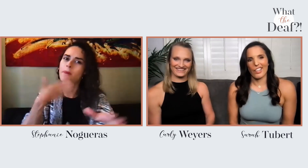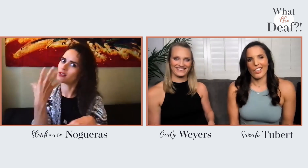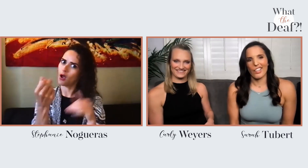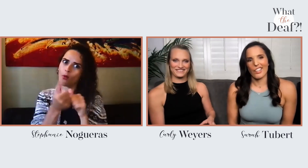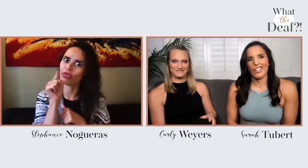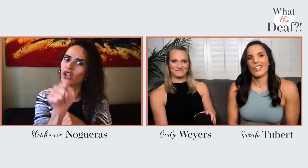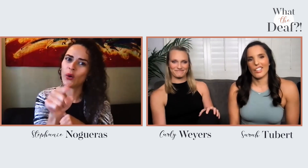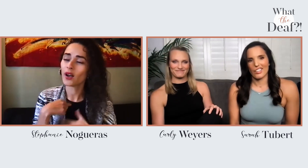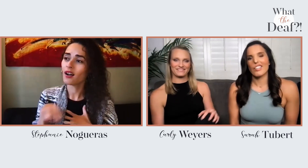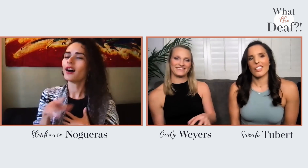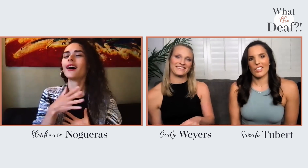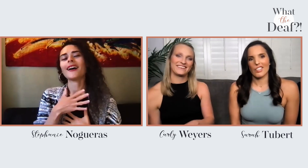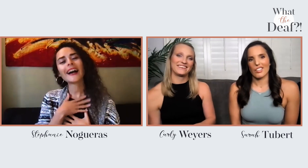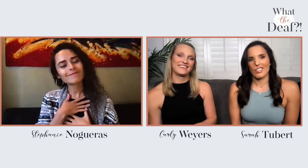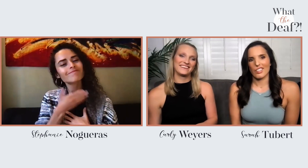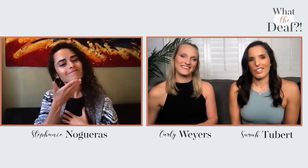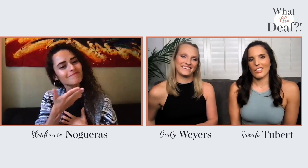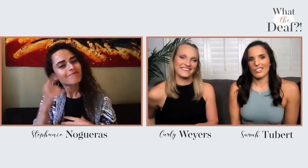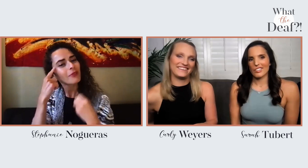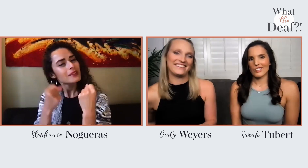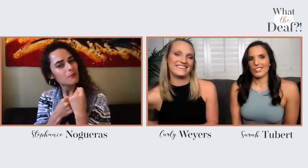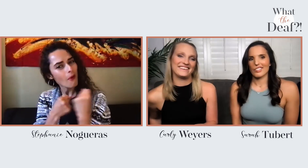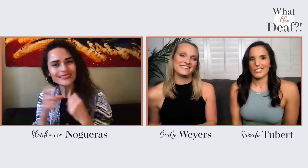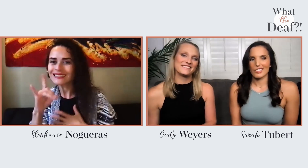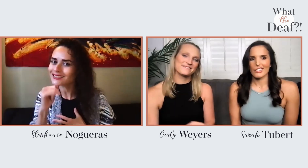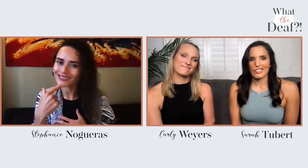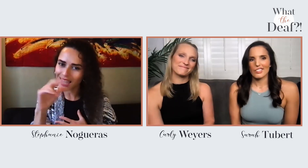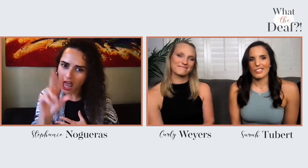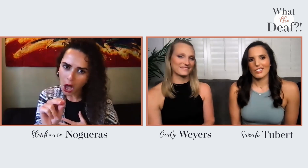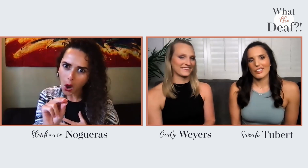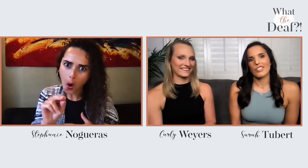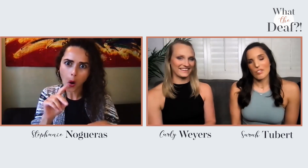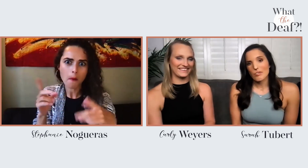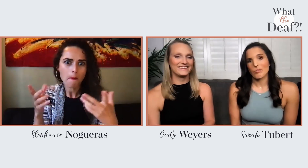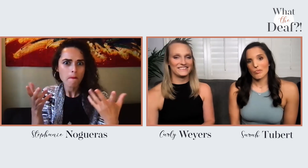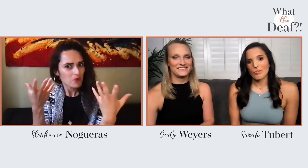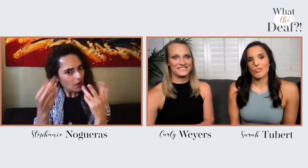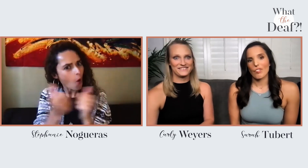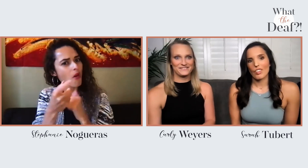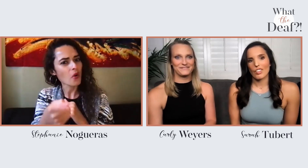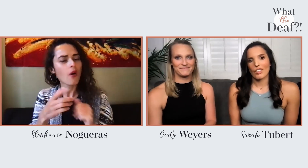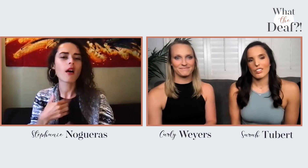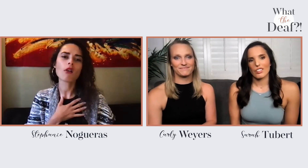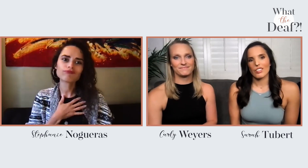and that she had to come with me, and I was so thankful. I was so thankful for the support, and I was so thankful that she didn't say no.